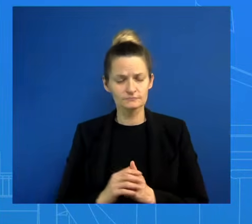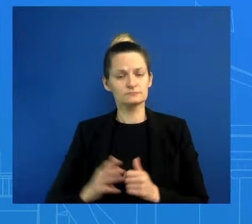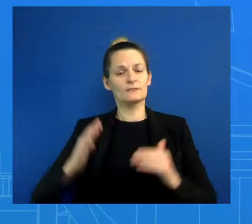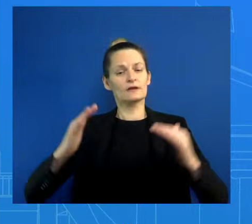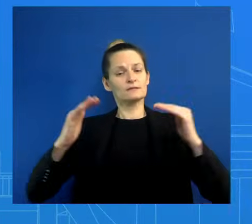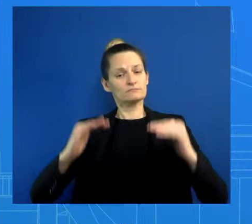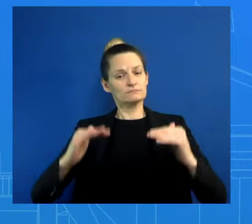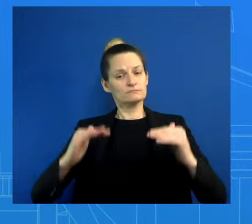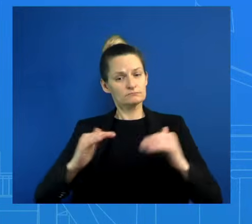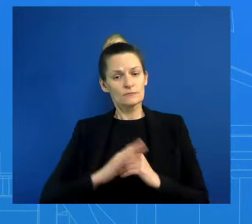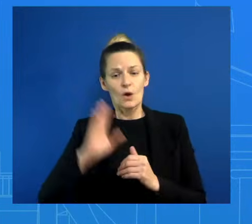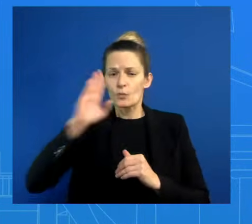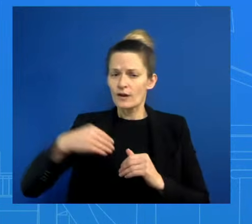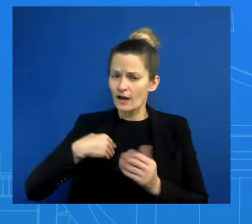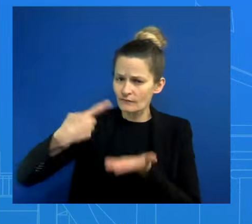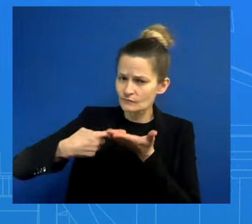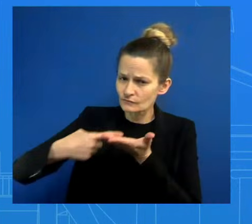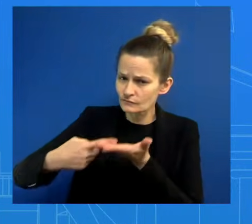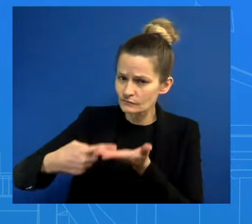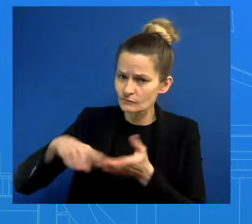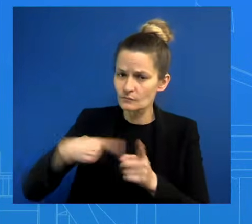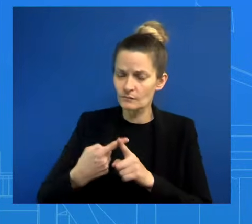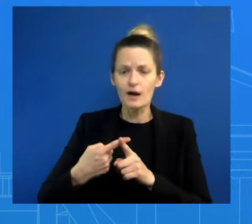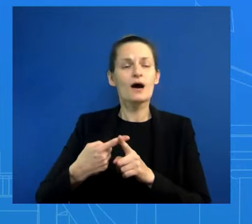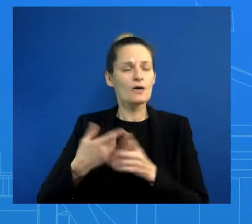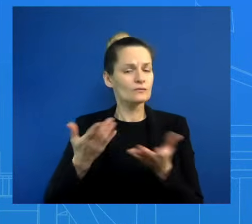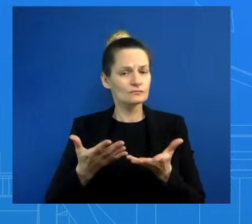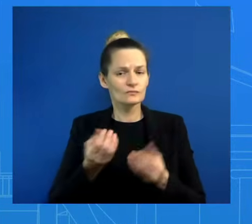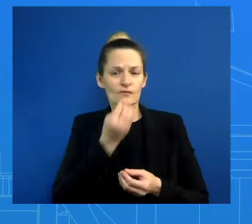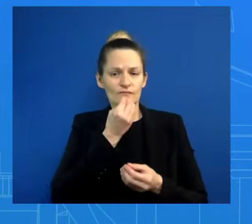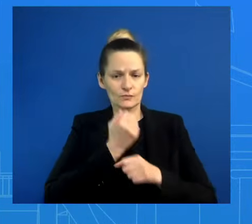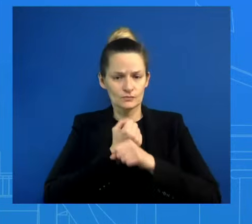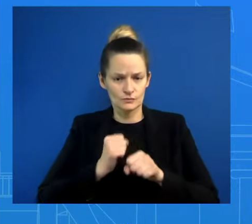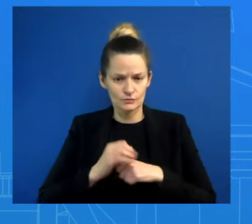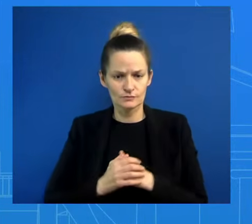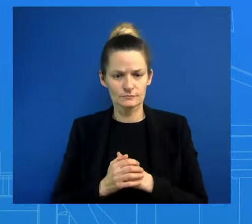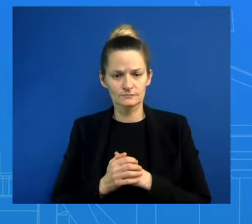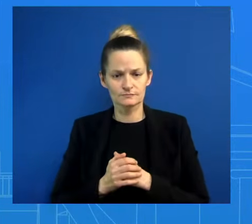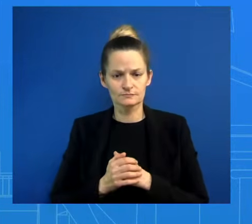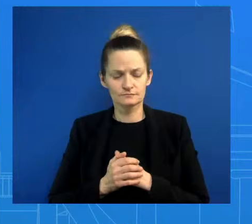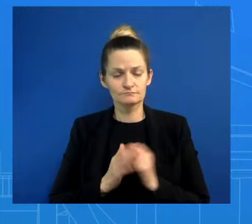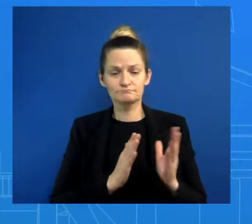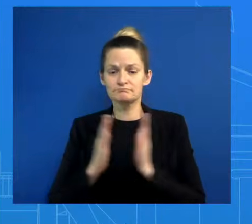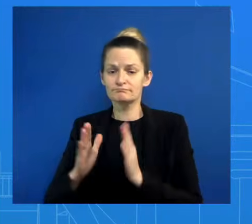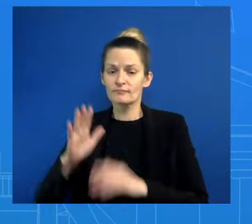And then, on Friday, the President will head to Wilmington. He will remain there over the weekend.